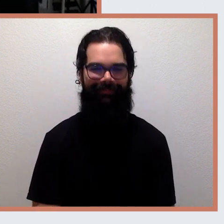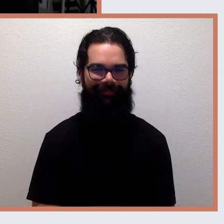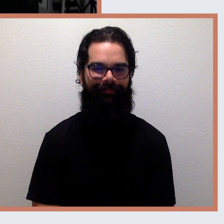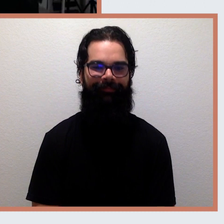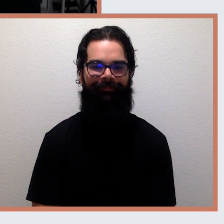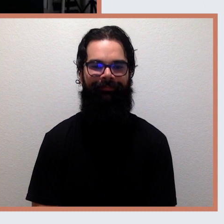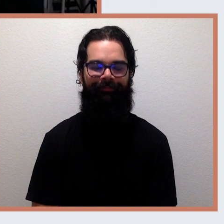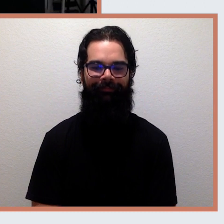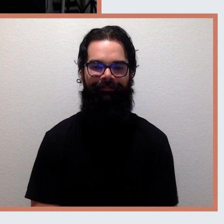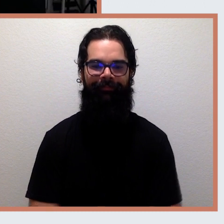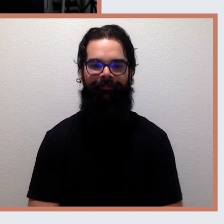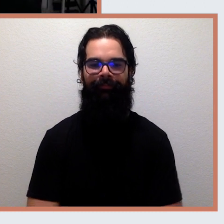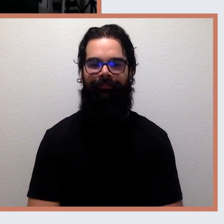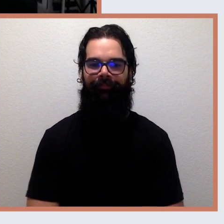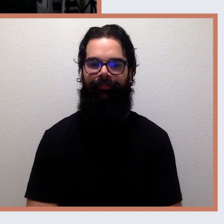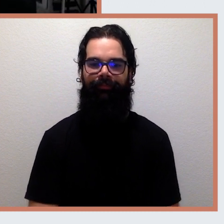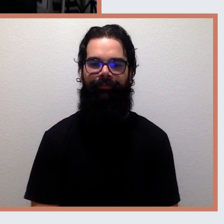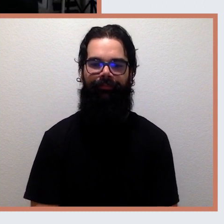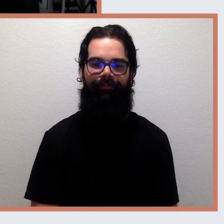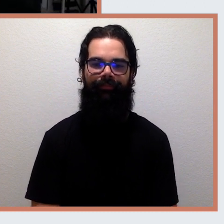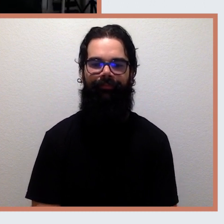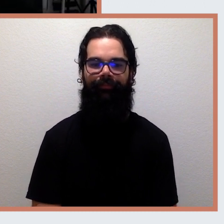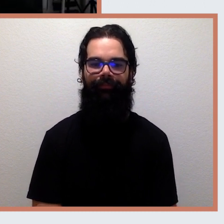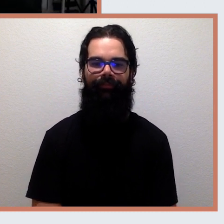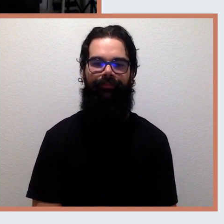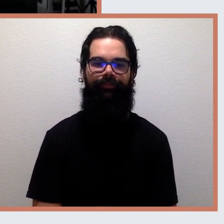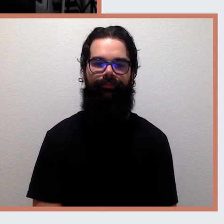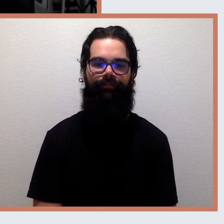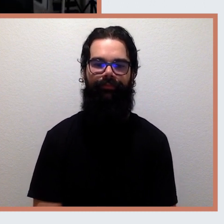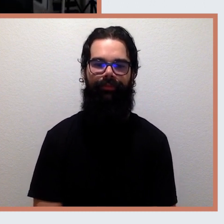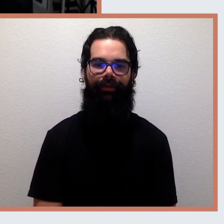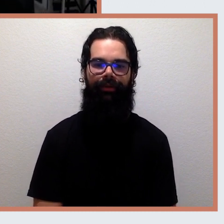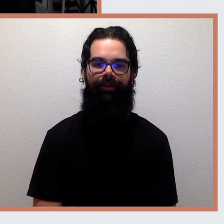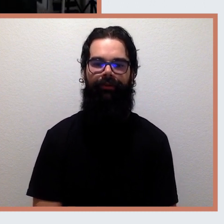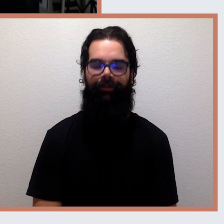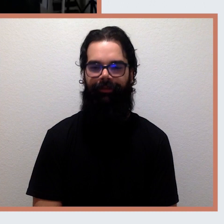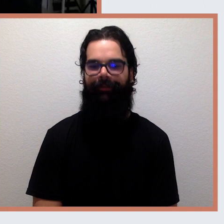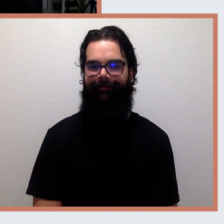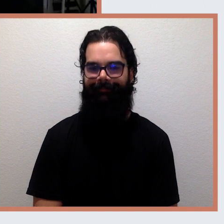Perfect. Always living uncomfortable, it's great. That's one of my favorite, actually, one of my favorite quotes as well. I always tell people if you're comfortable,